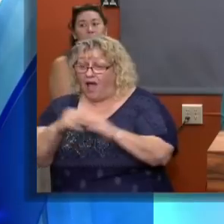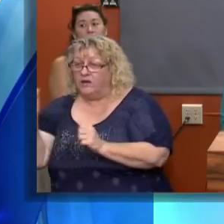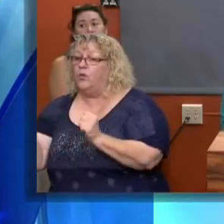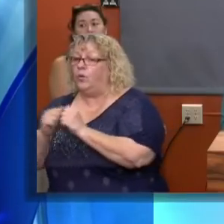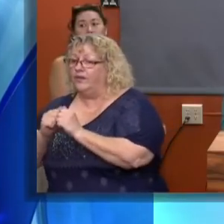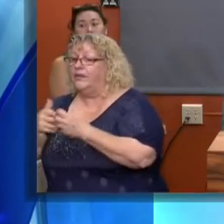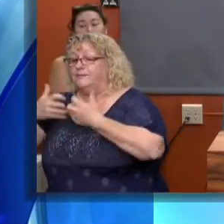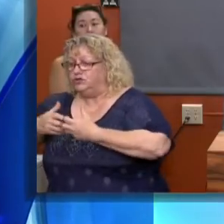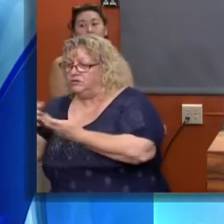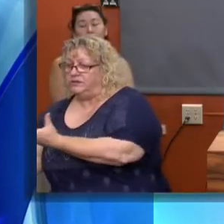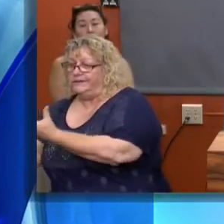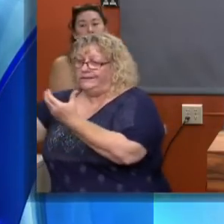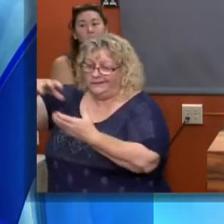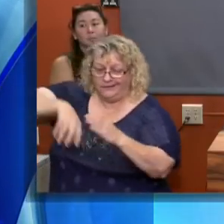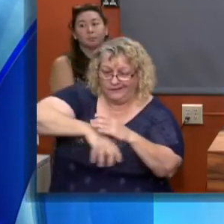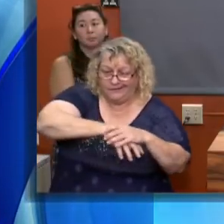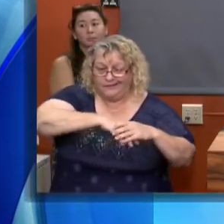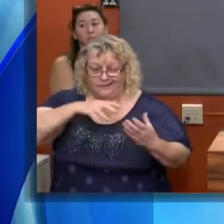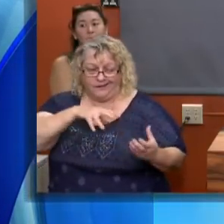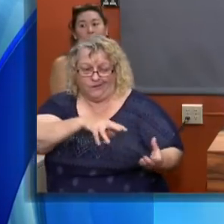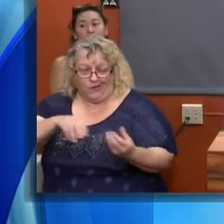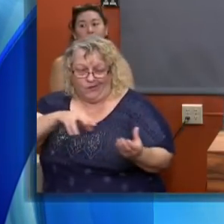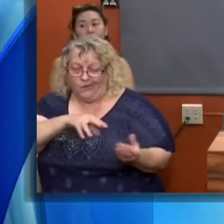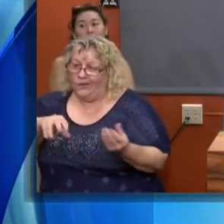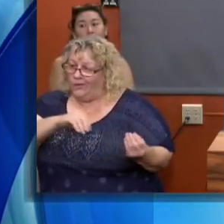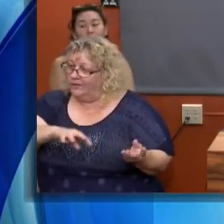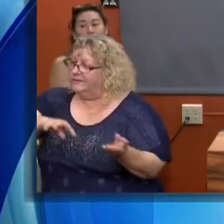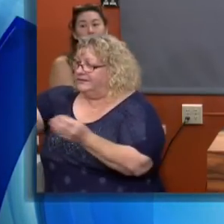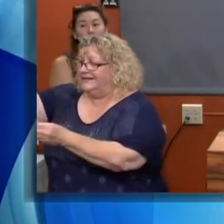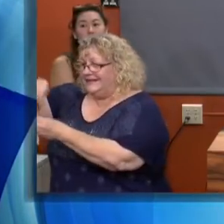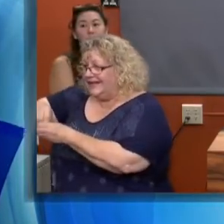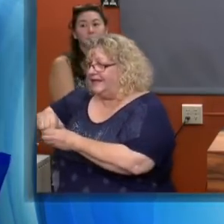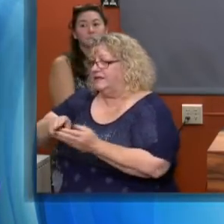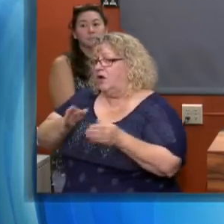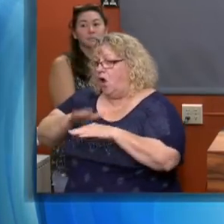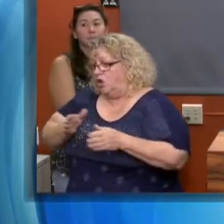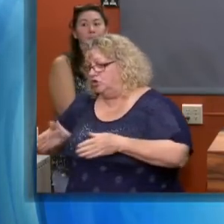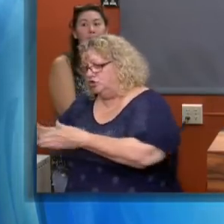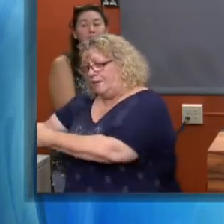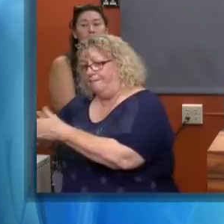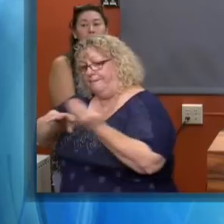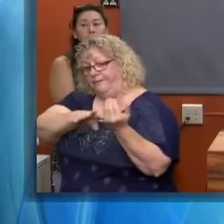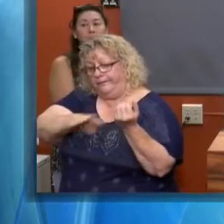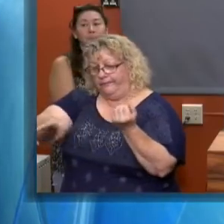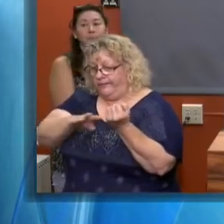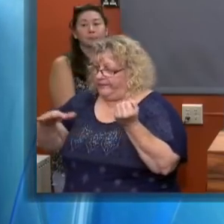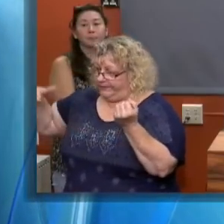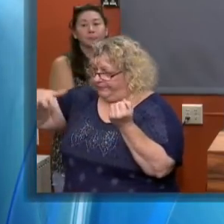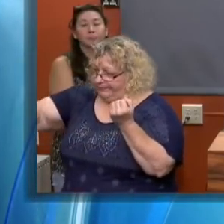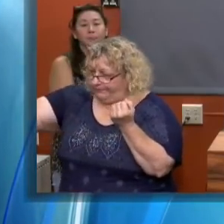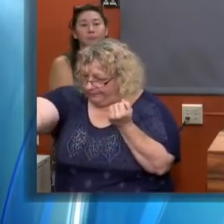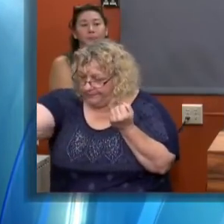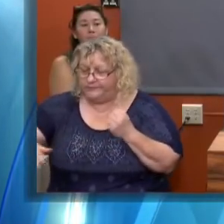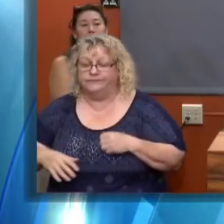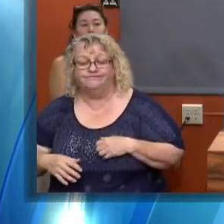IT HAS A SPILL WAY. SO THE ONLY OTHER WAY WE CAN GET IT OUT BY SIPHONING IT OR BY ACTUALLY PUMPING IT OUT AND